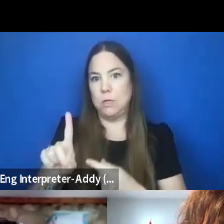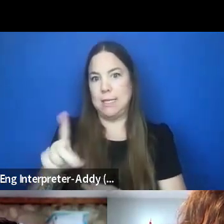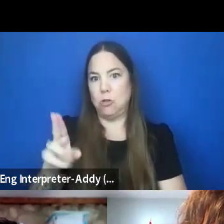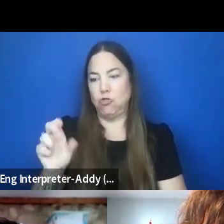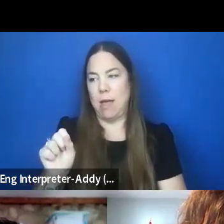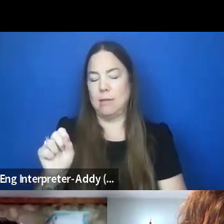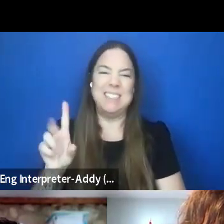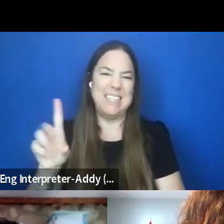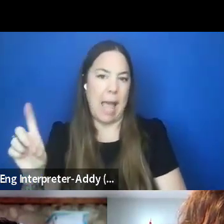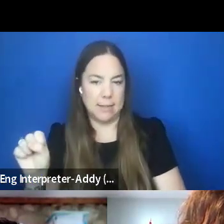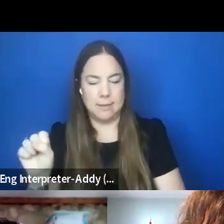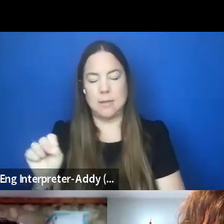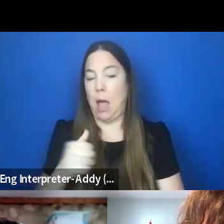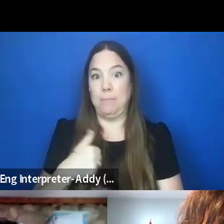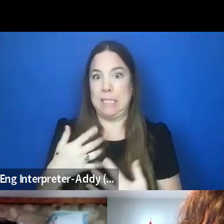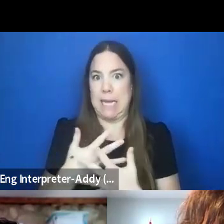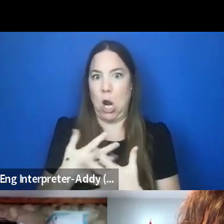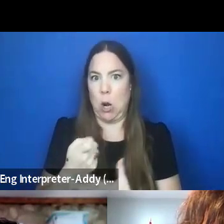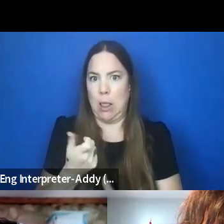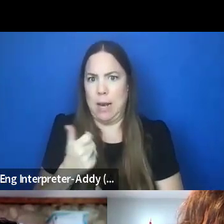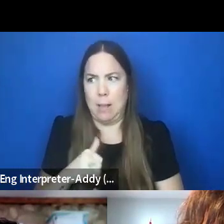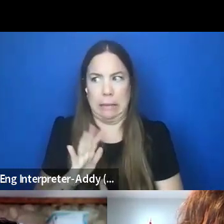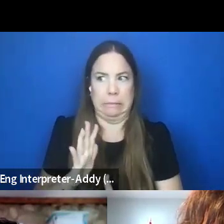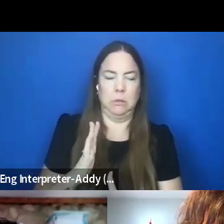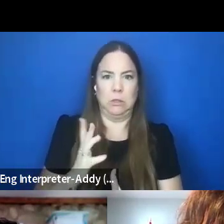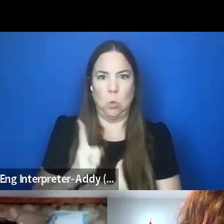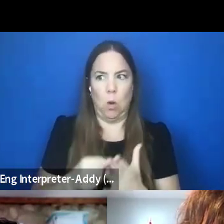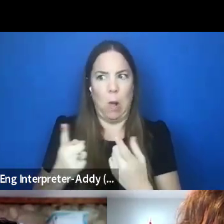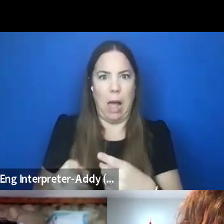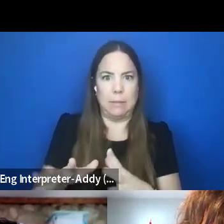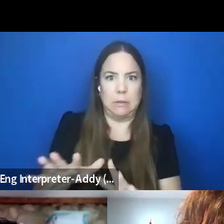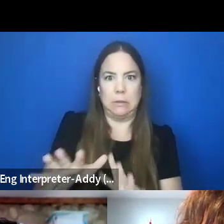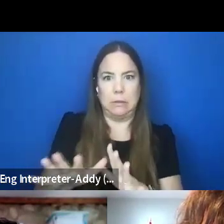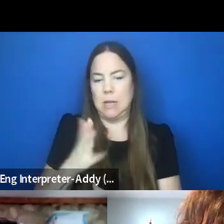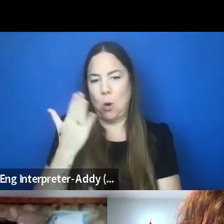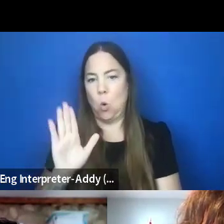Don Dew: cause I don't know what they're gonna be like. Don Dew: but I've talked to them about